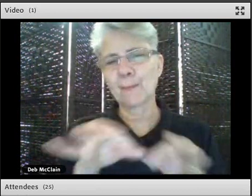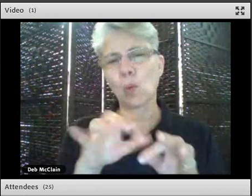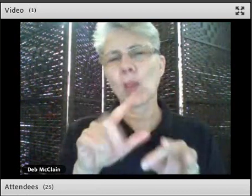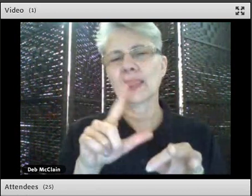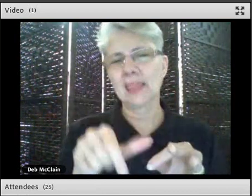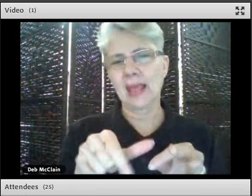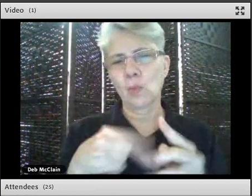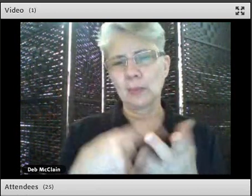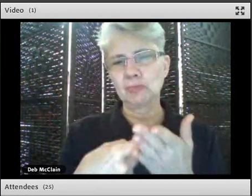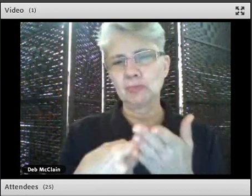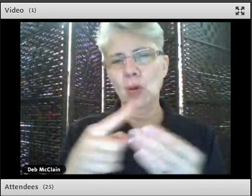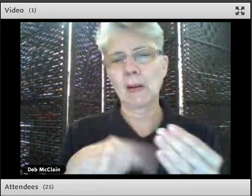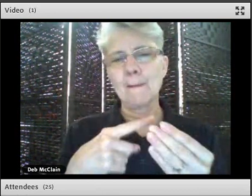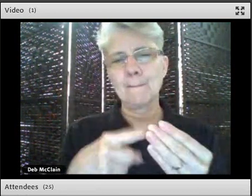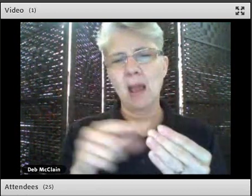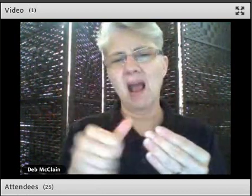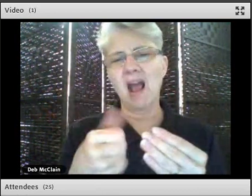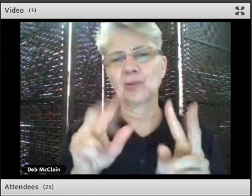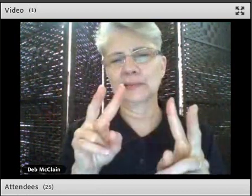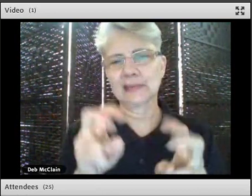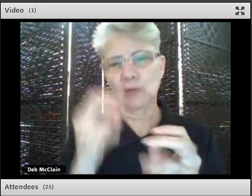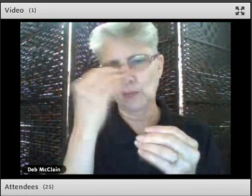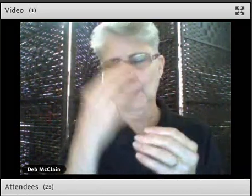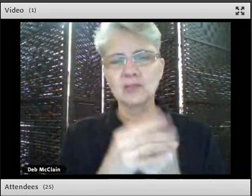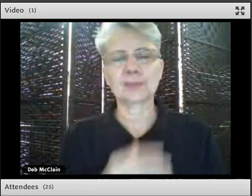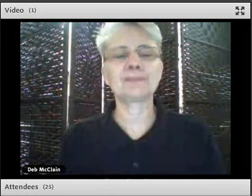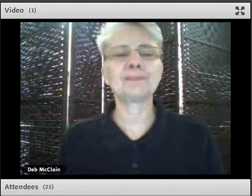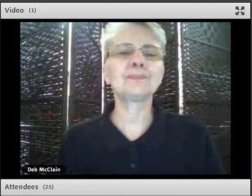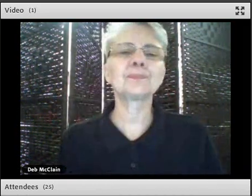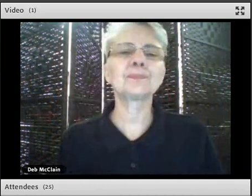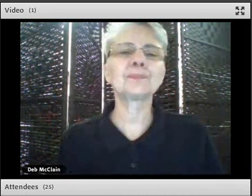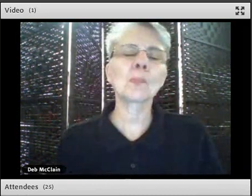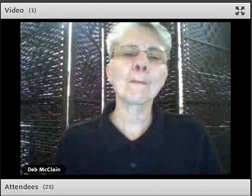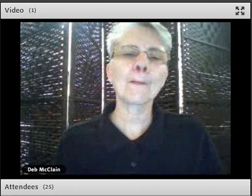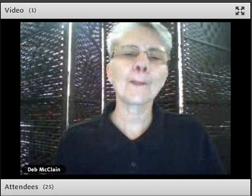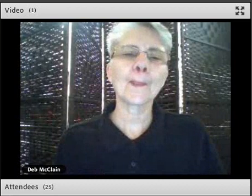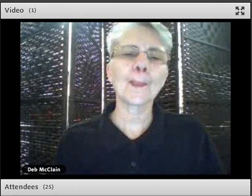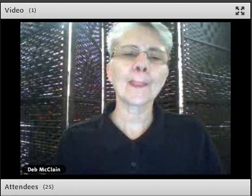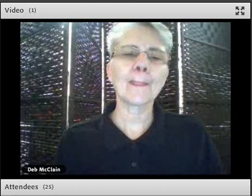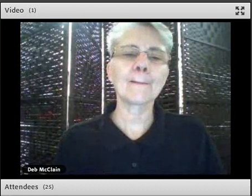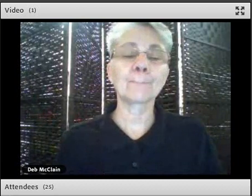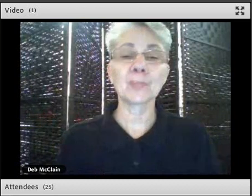So, if you've got what we see on the left with "Harry Potter,"